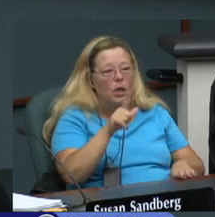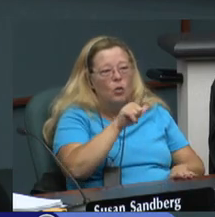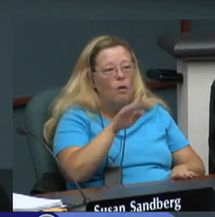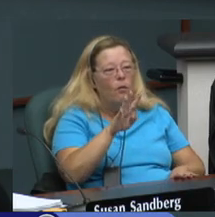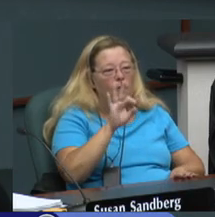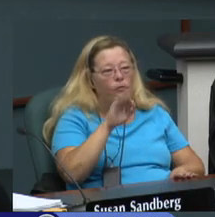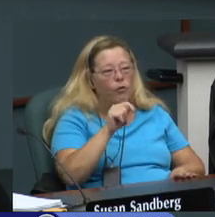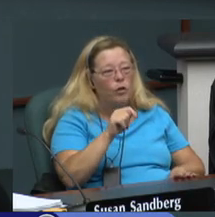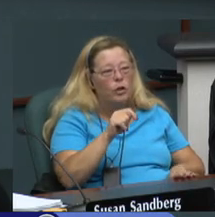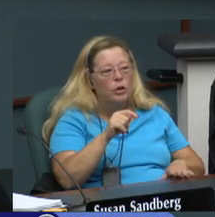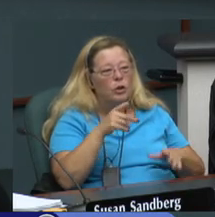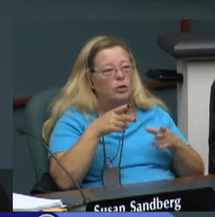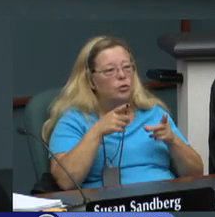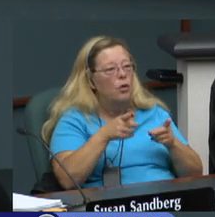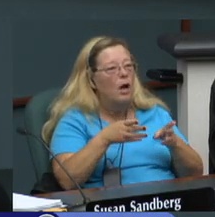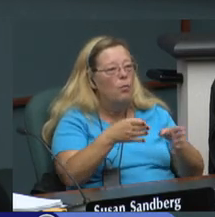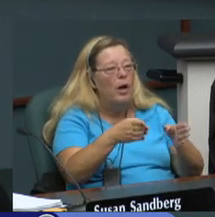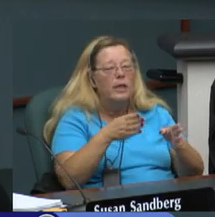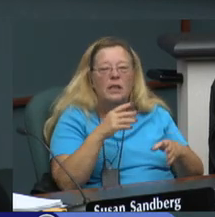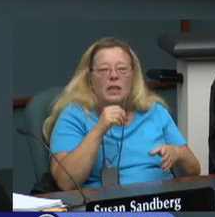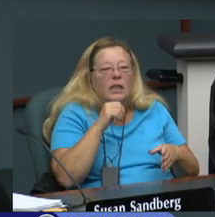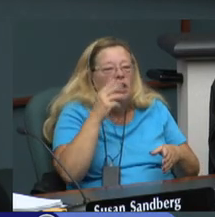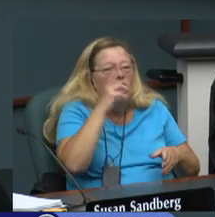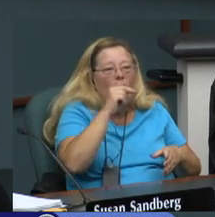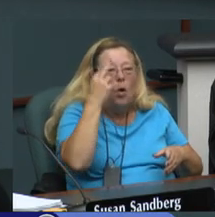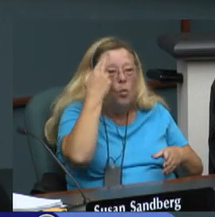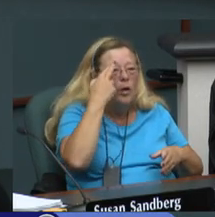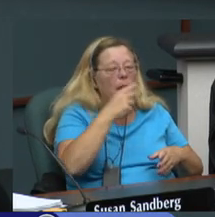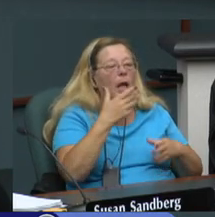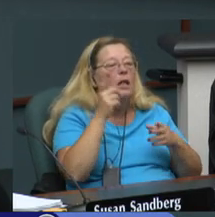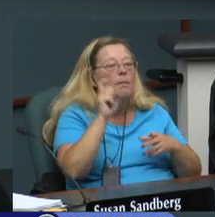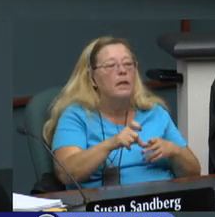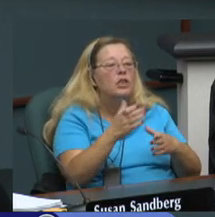weapon there's no reason for it let's go to shared driveways instead it's because